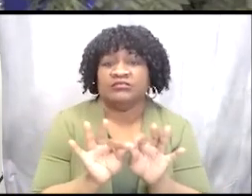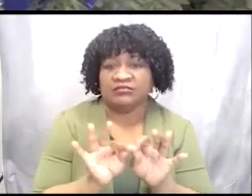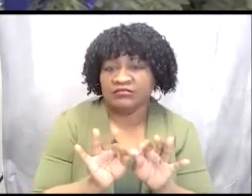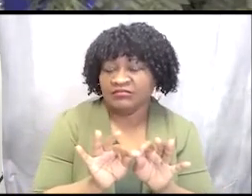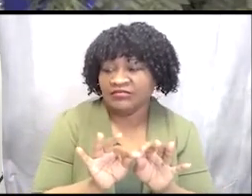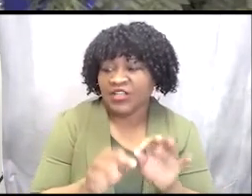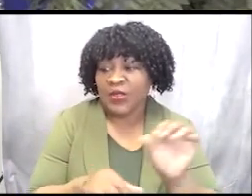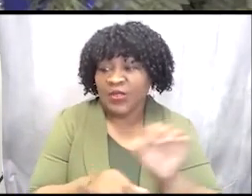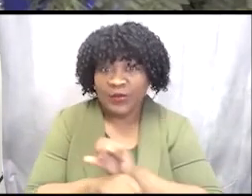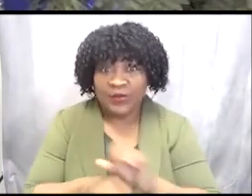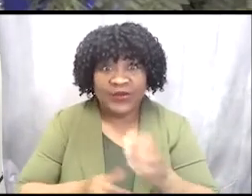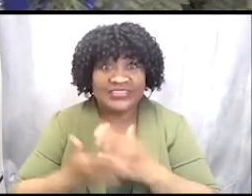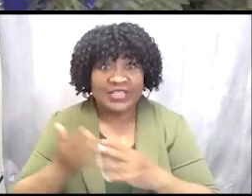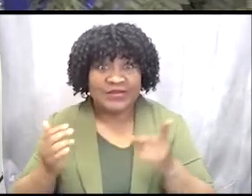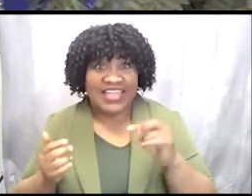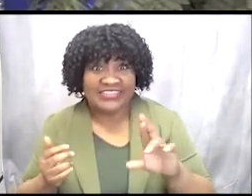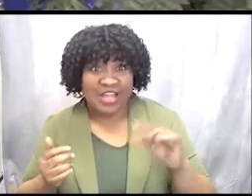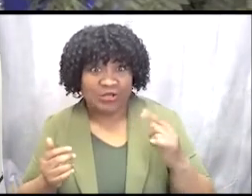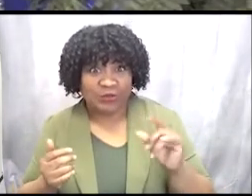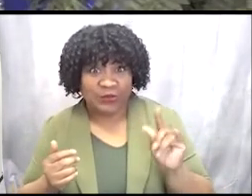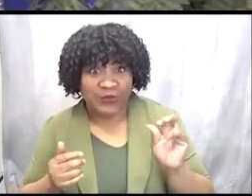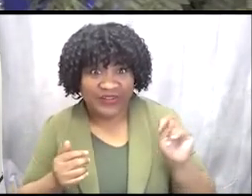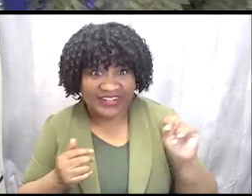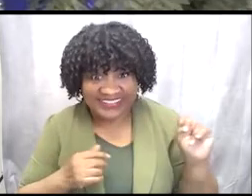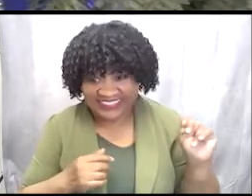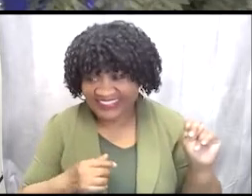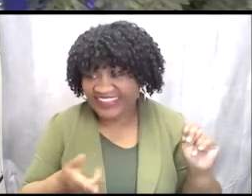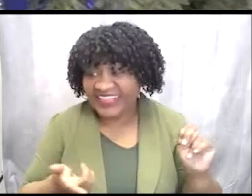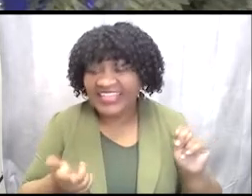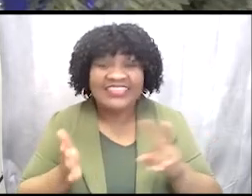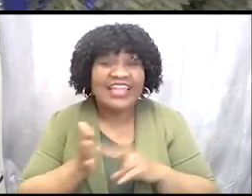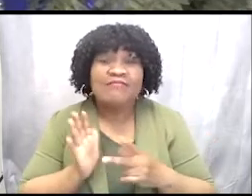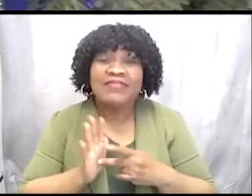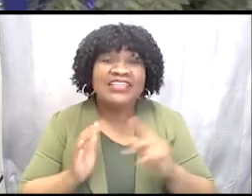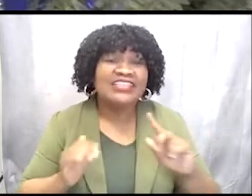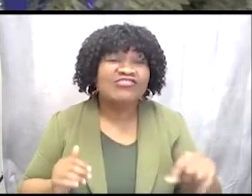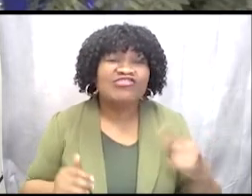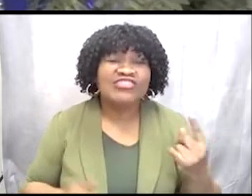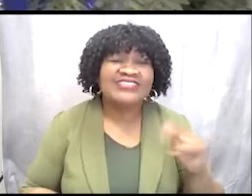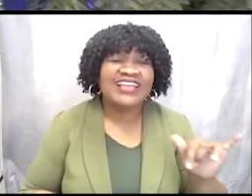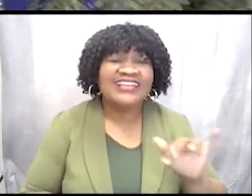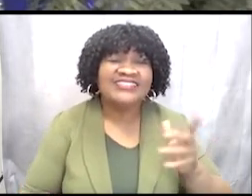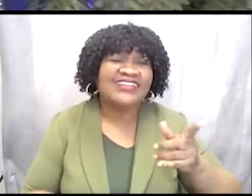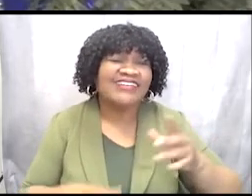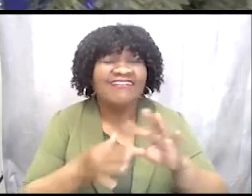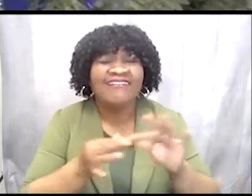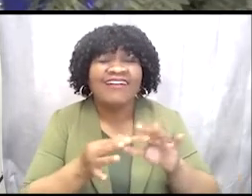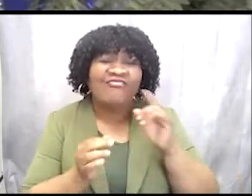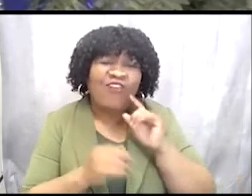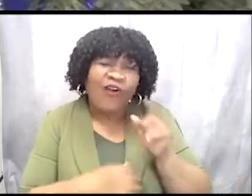And the work of somebody like a Dr. Gordon, it's not meant just as a testament to him,